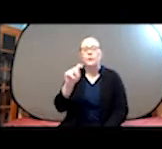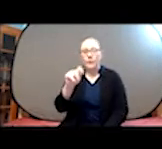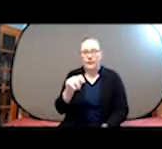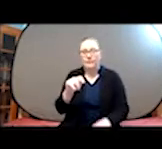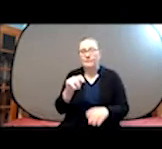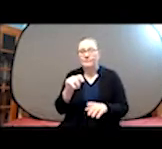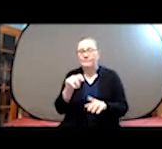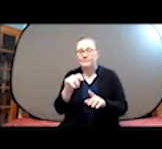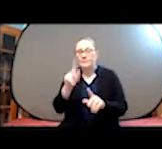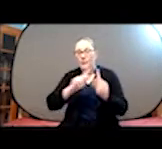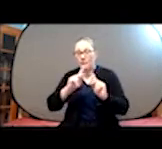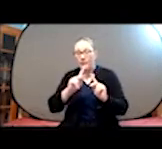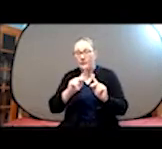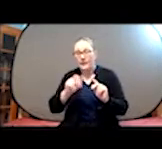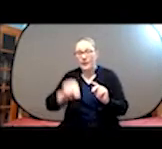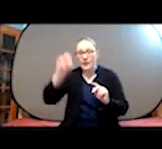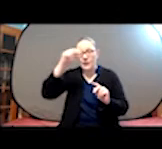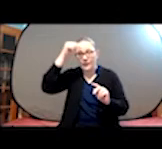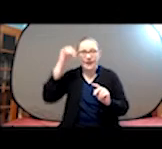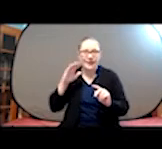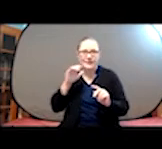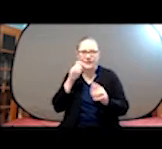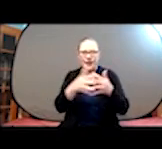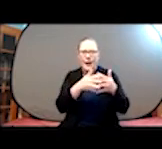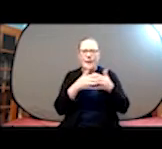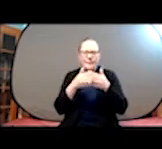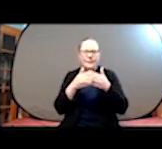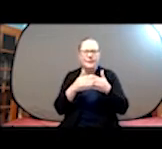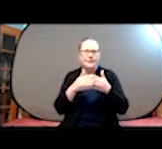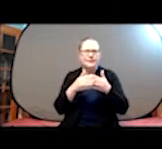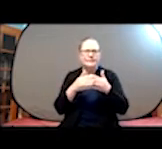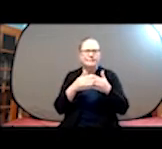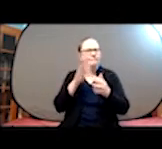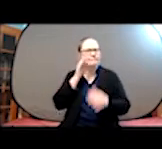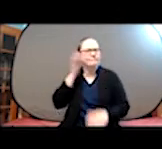they are not American Indian they're actually more of a circumpolar population. So there are